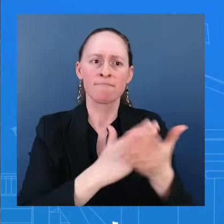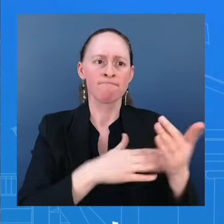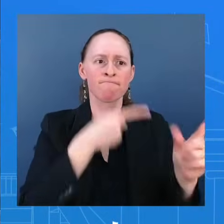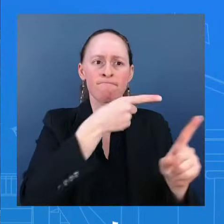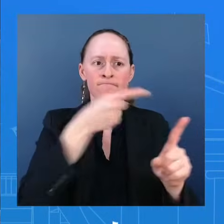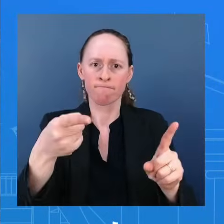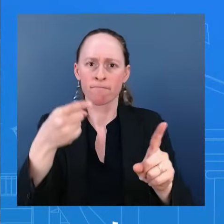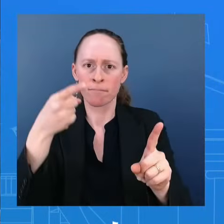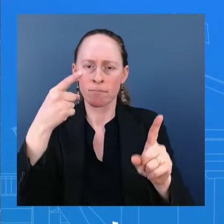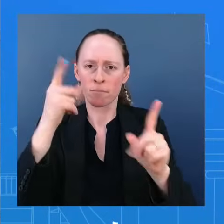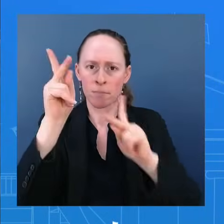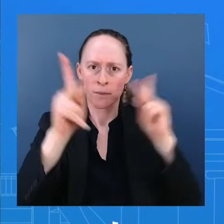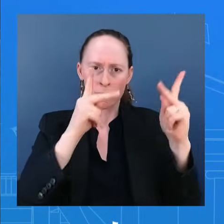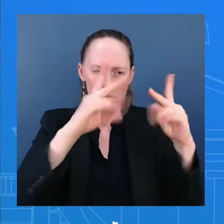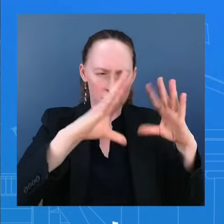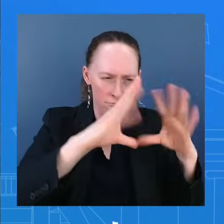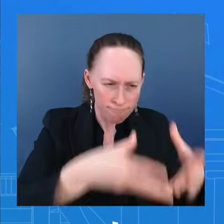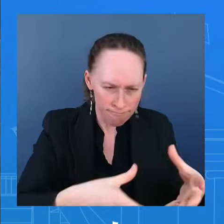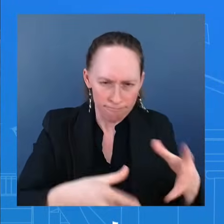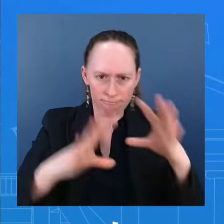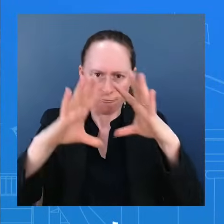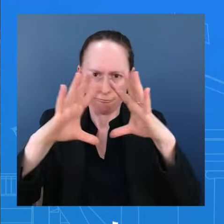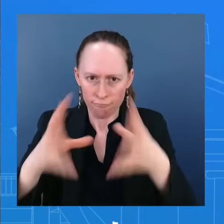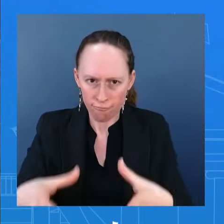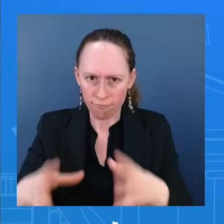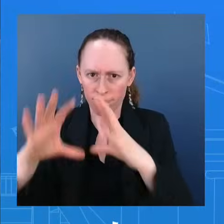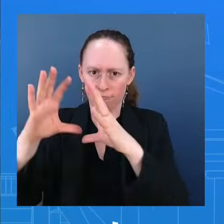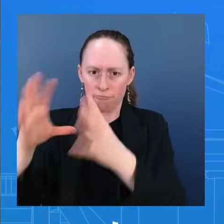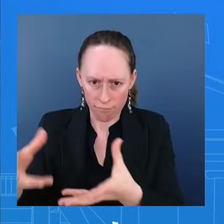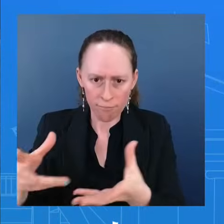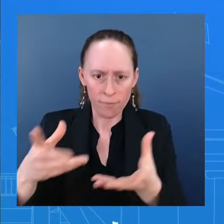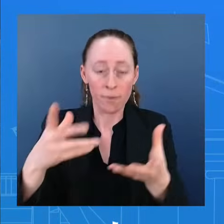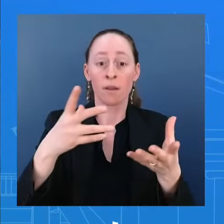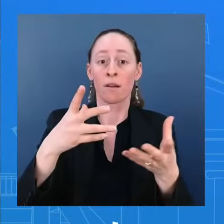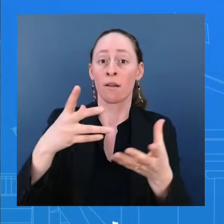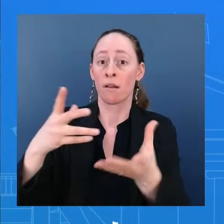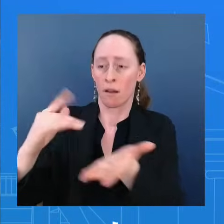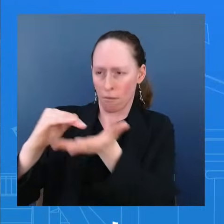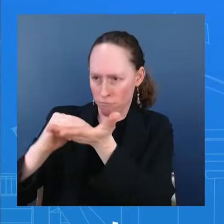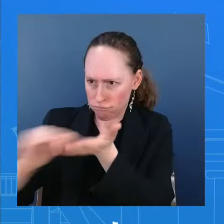So, I wondered if we could expect more of those sort of categorical pardons,